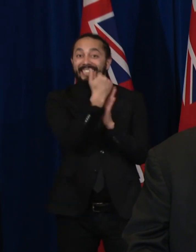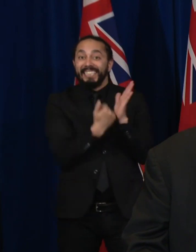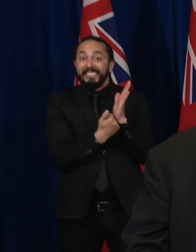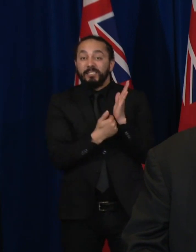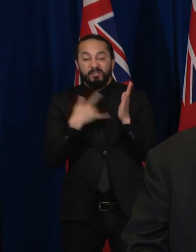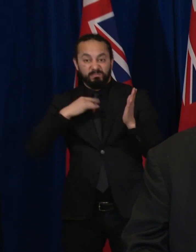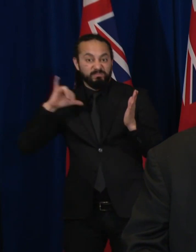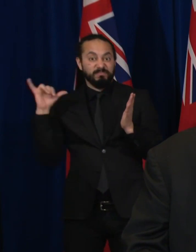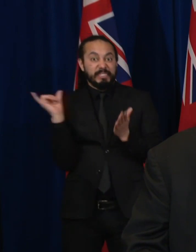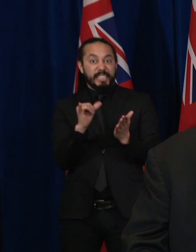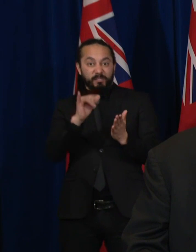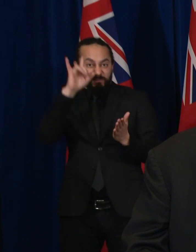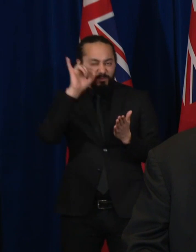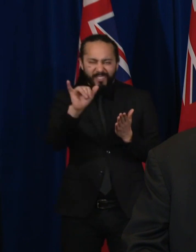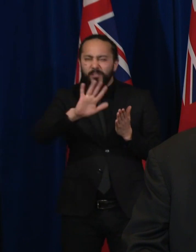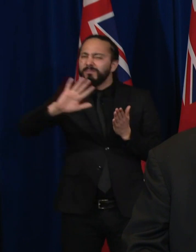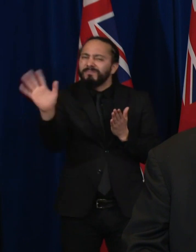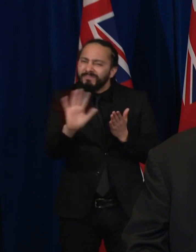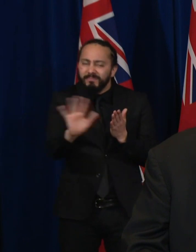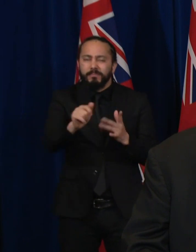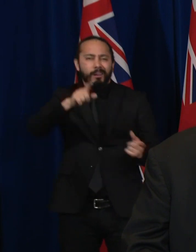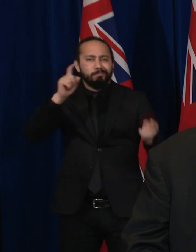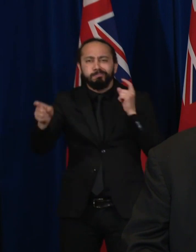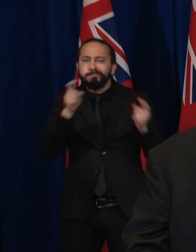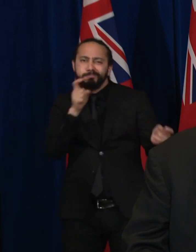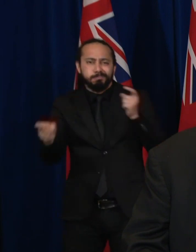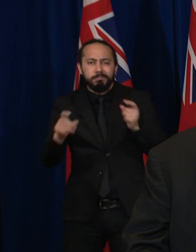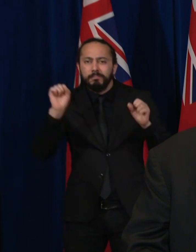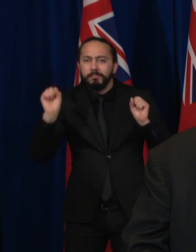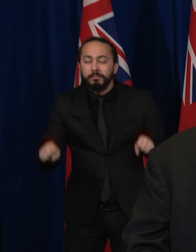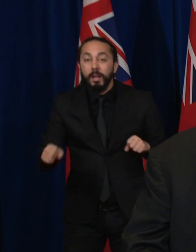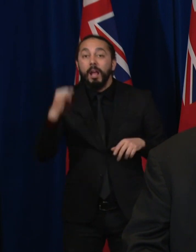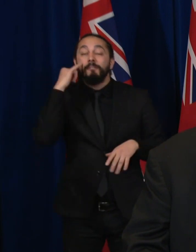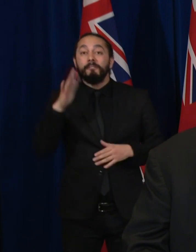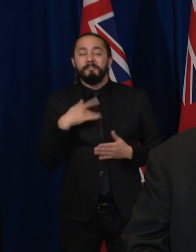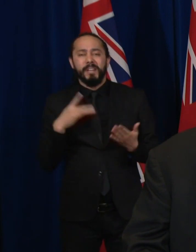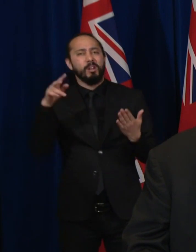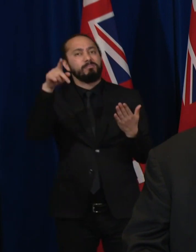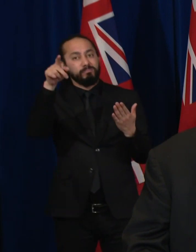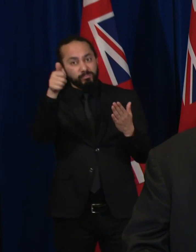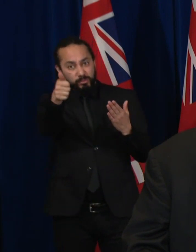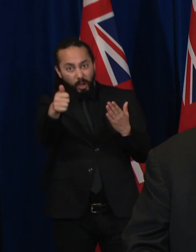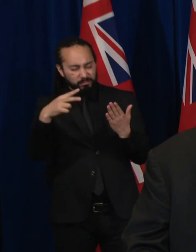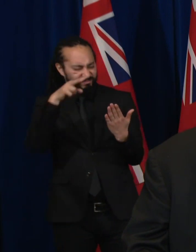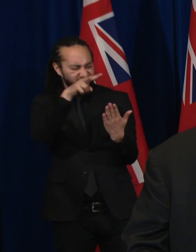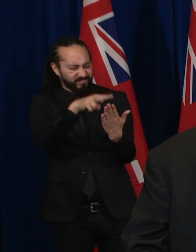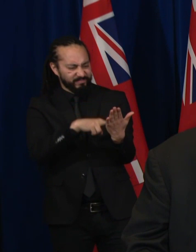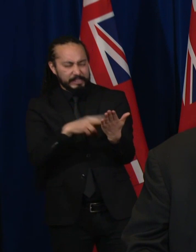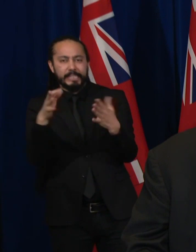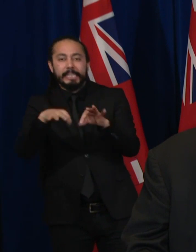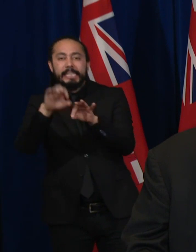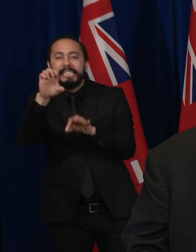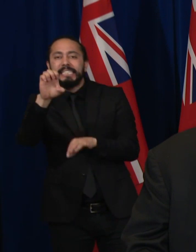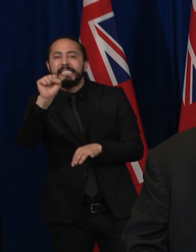we're reviewing it daily, we have the 1-800 number number, also a website. We can review it, if they feel